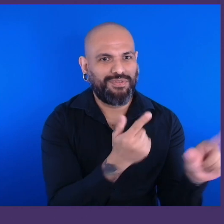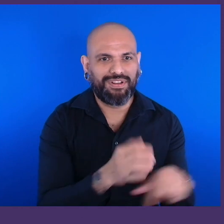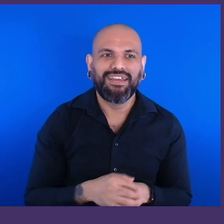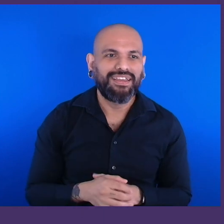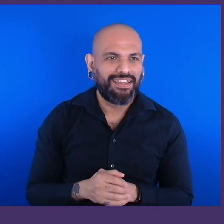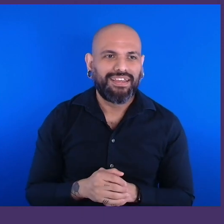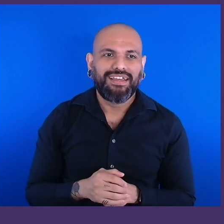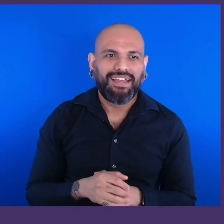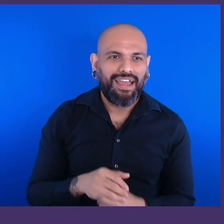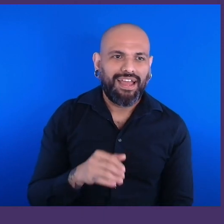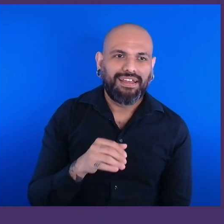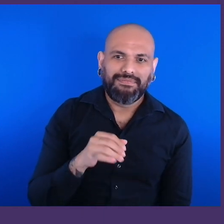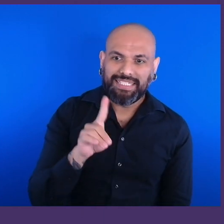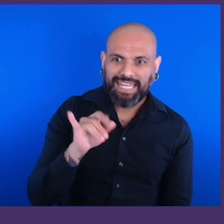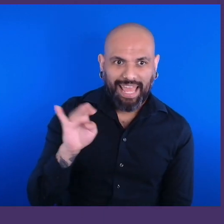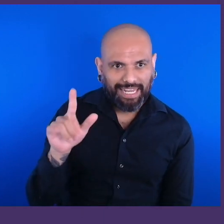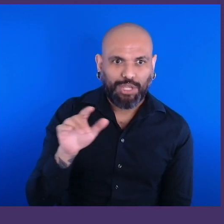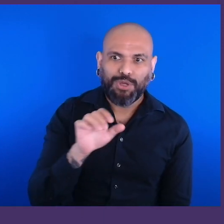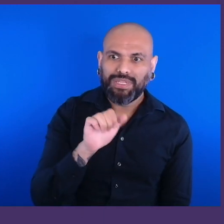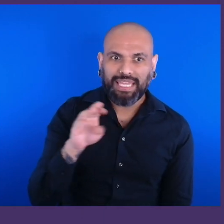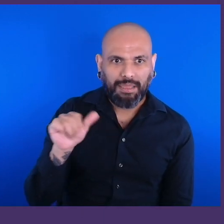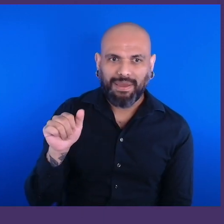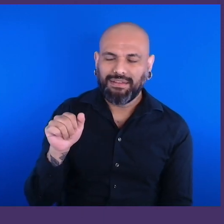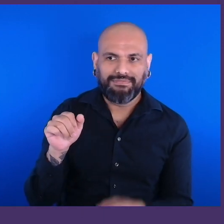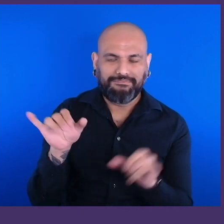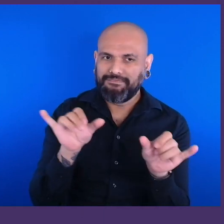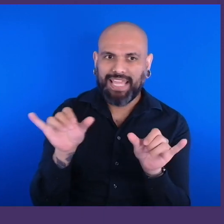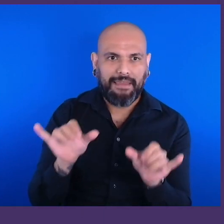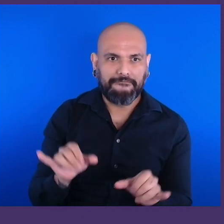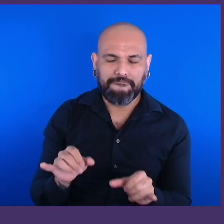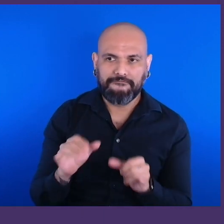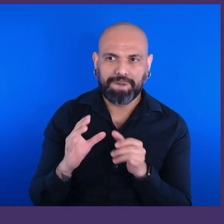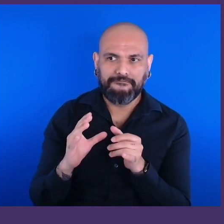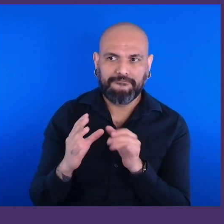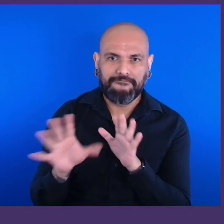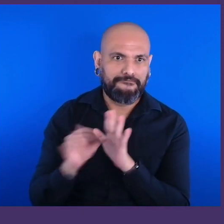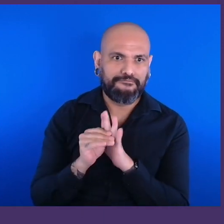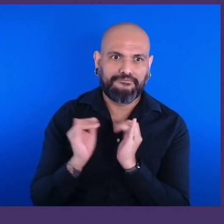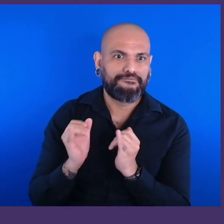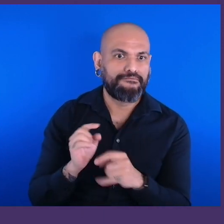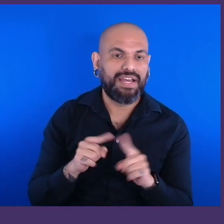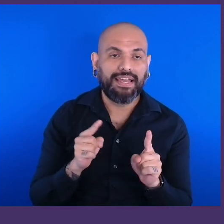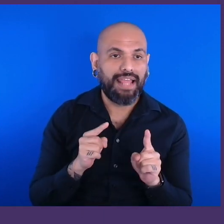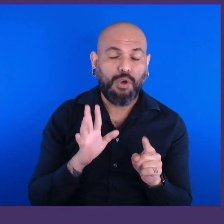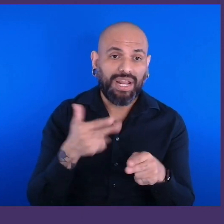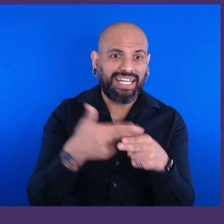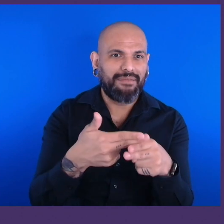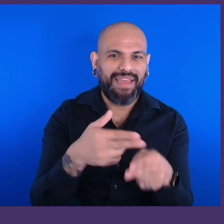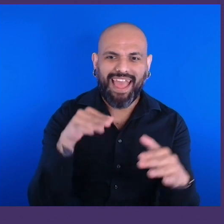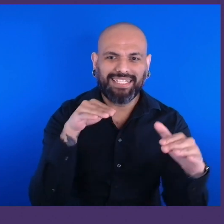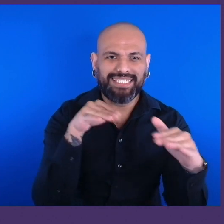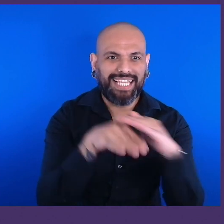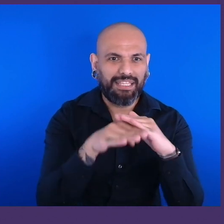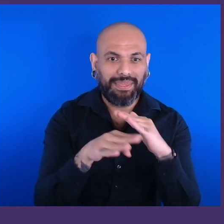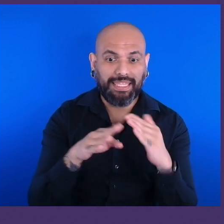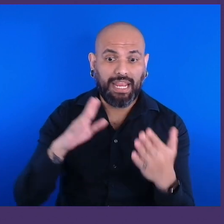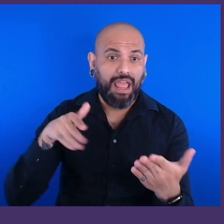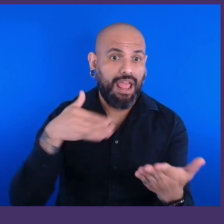And I also want to name, accessibility is not a destination. It is a discipline.